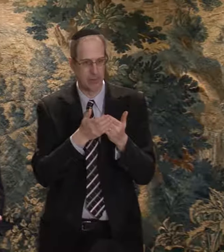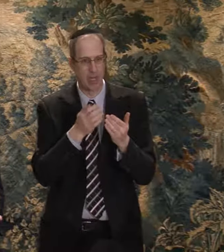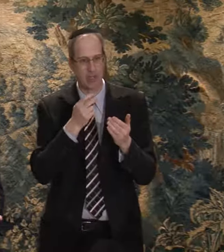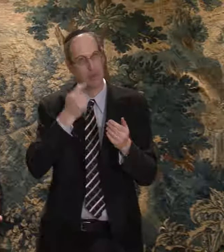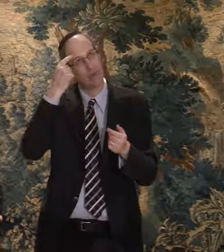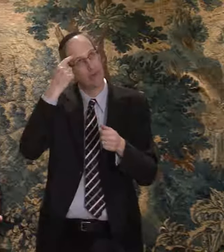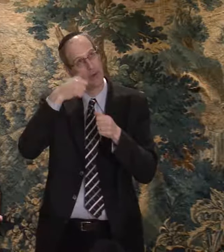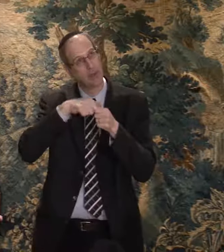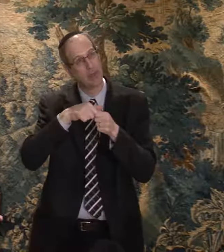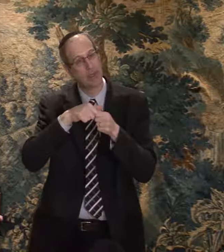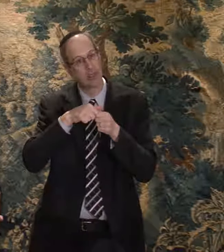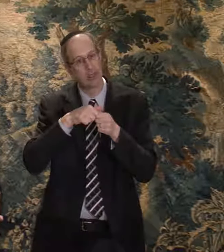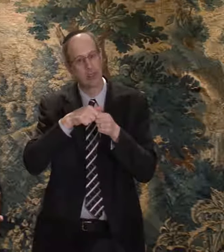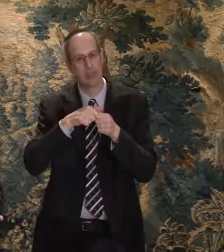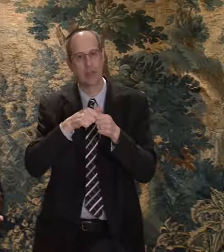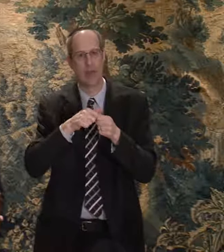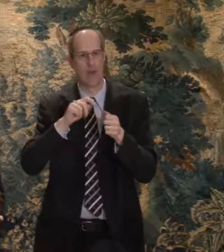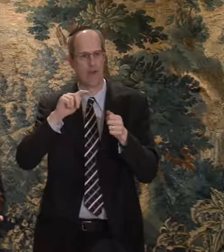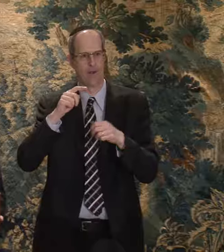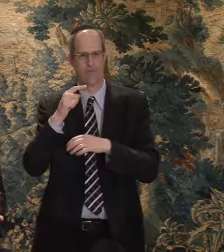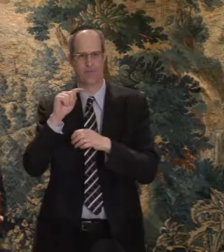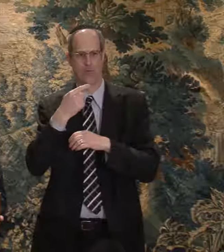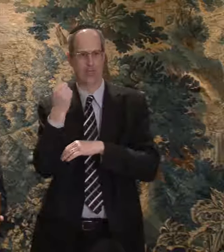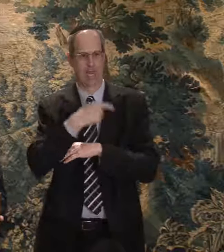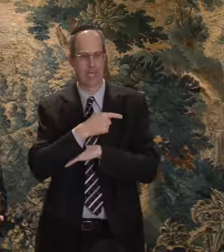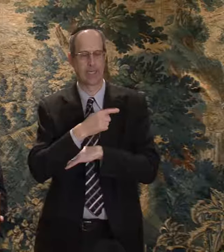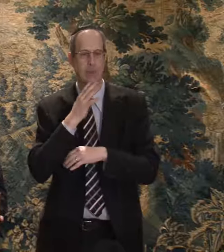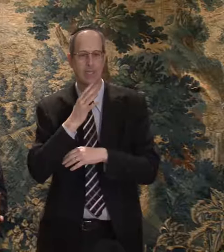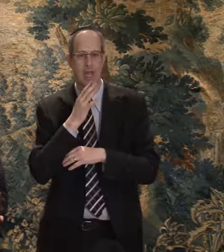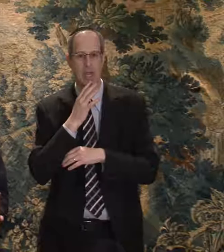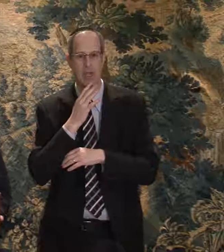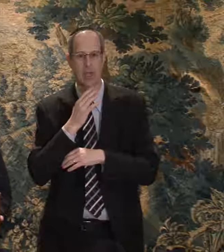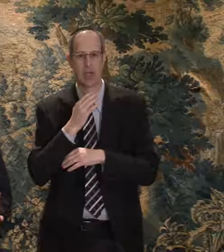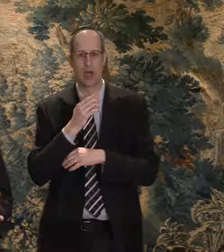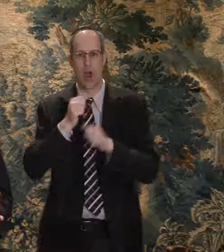days that he was there he started saying borrow shalmar and as he was saying